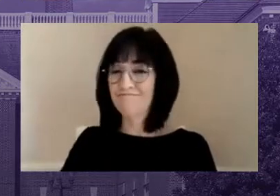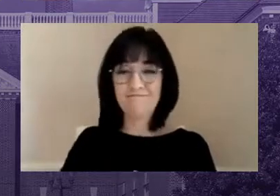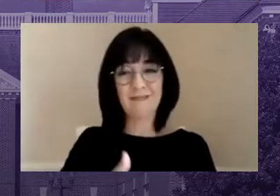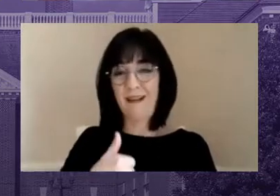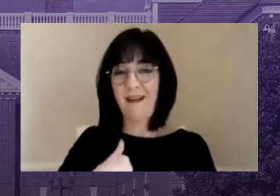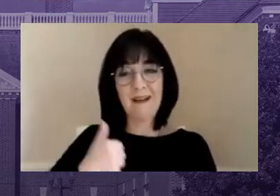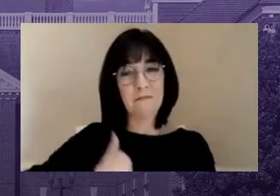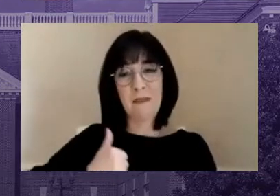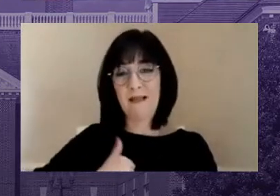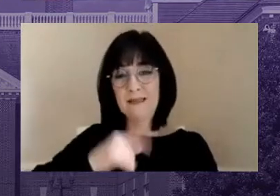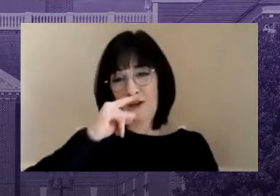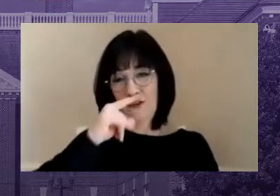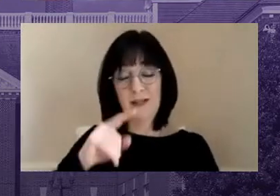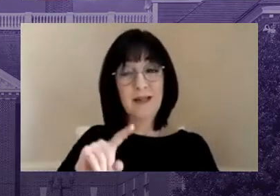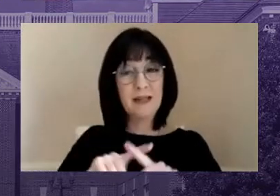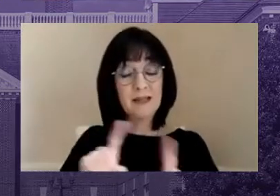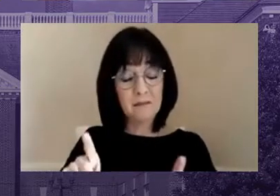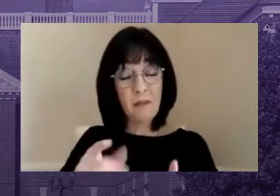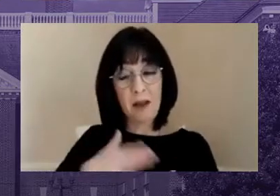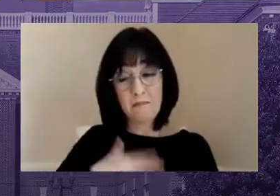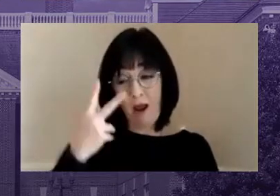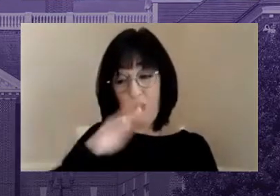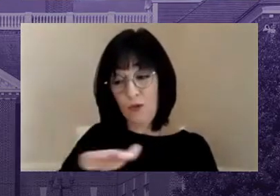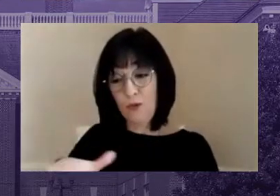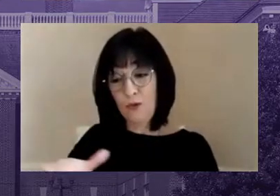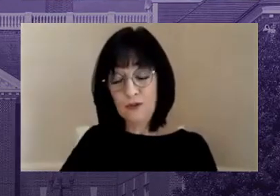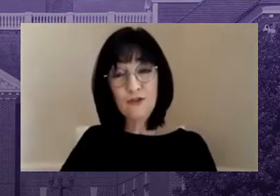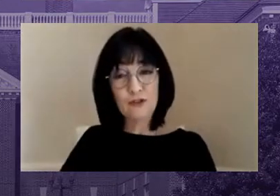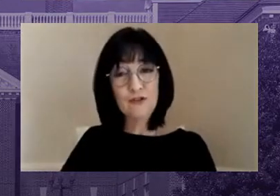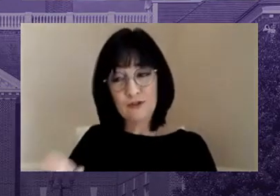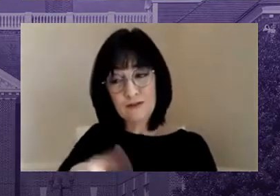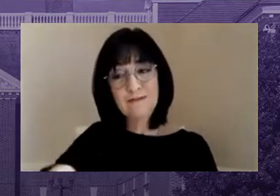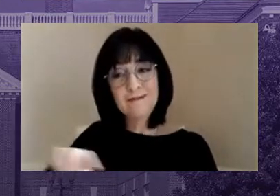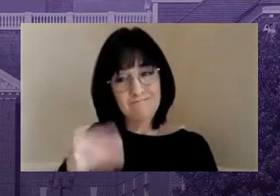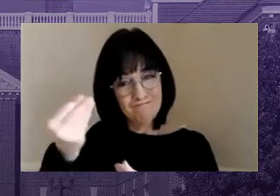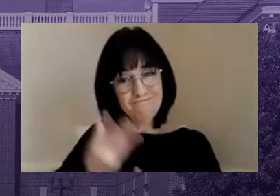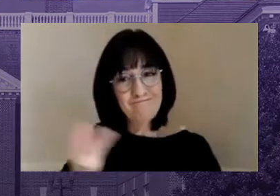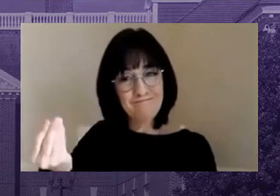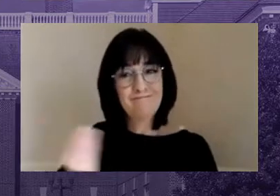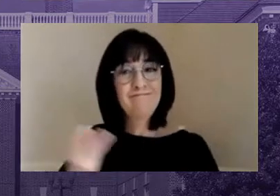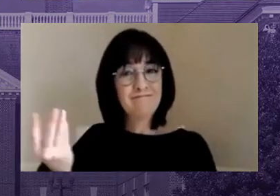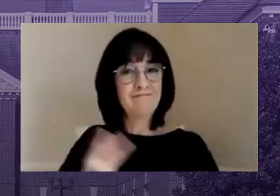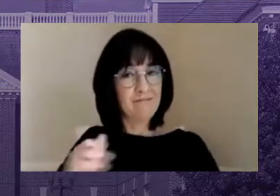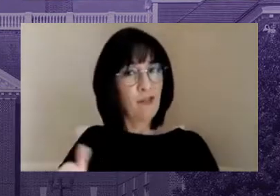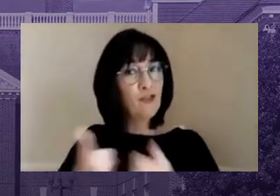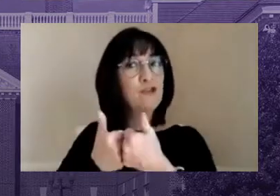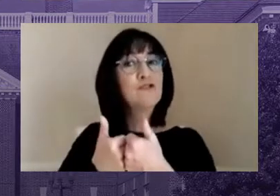I have three children, and they often keep me apprised of some of the bigger challenges. It's